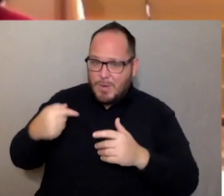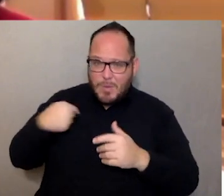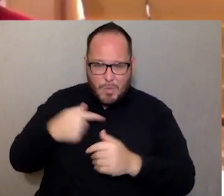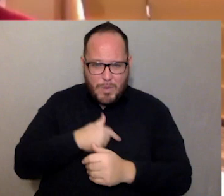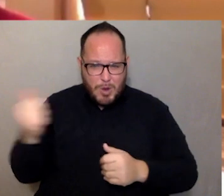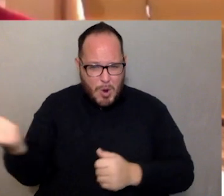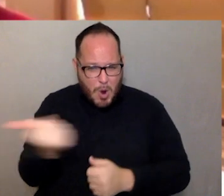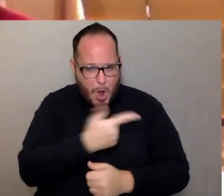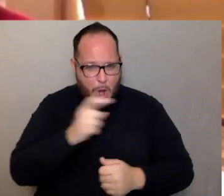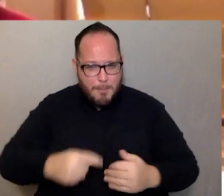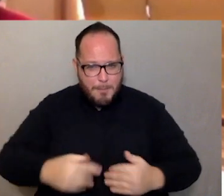FOR OUR CHILDREN, AND THEIR IMMIGRANT FAMILY CLASSMATES, TO